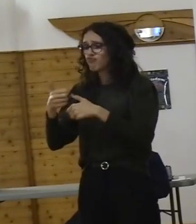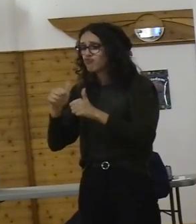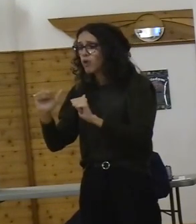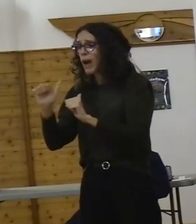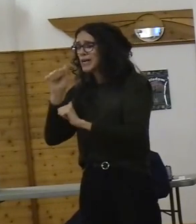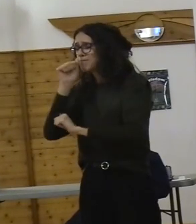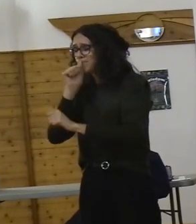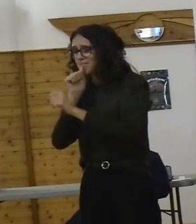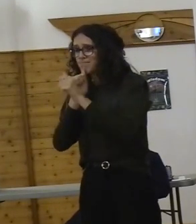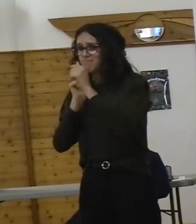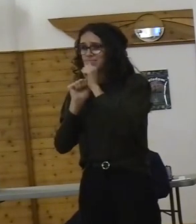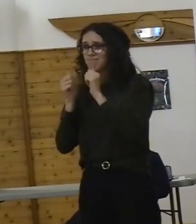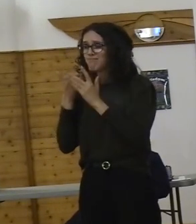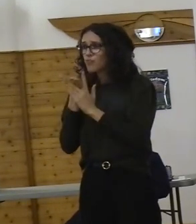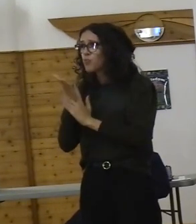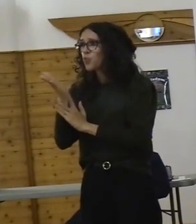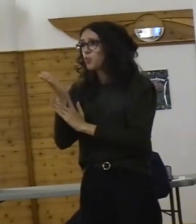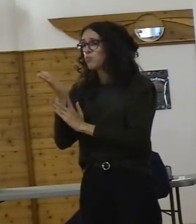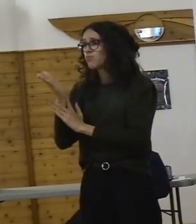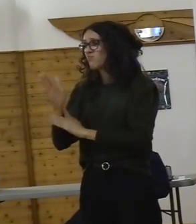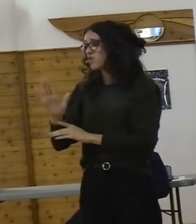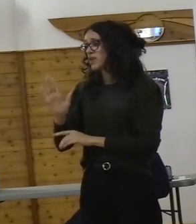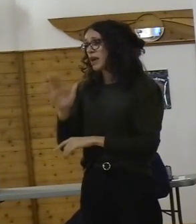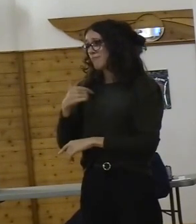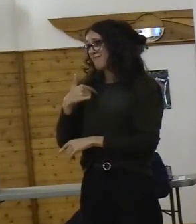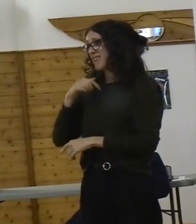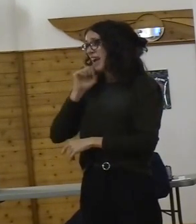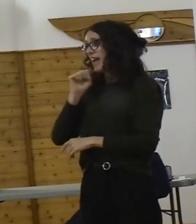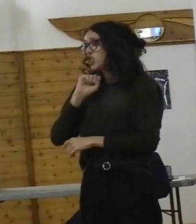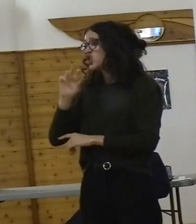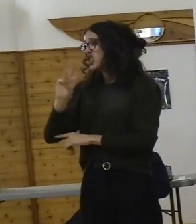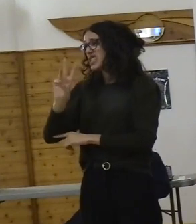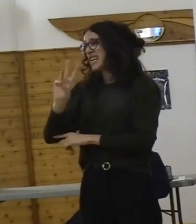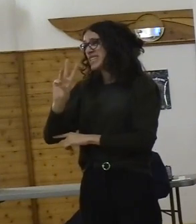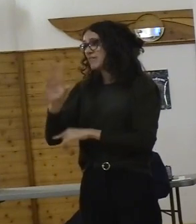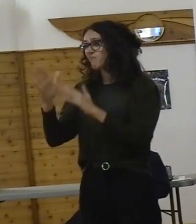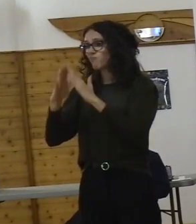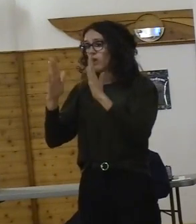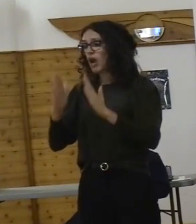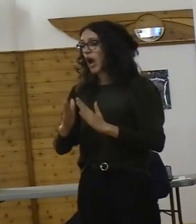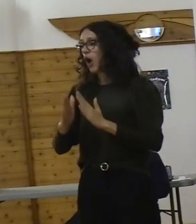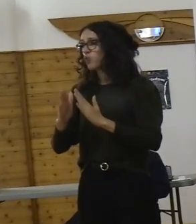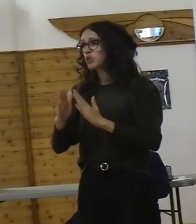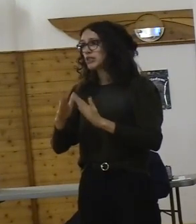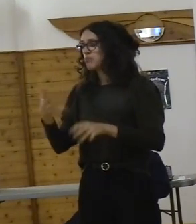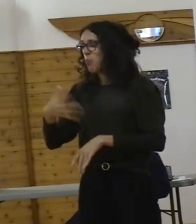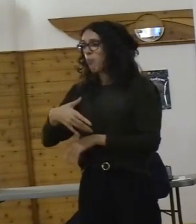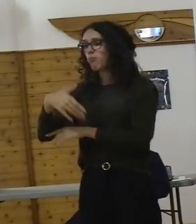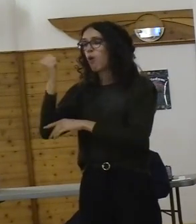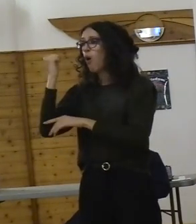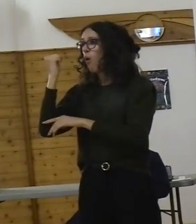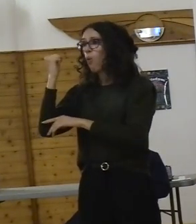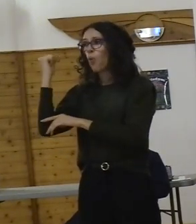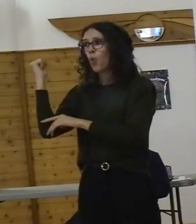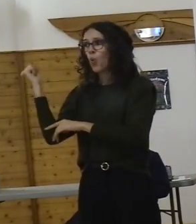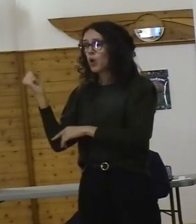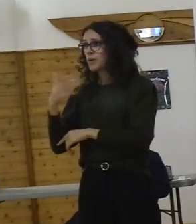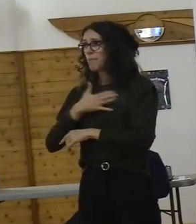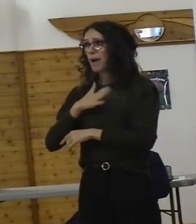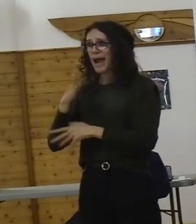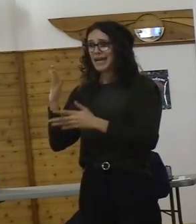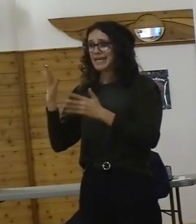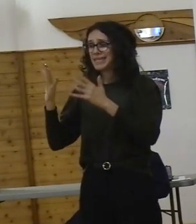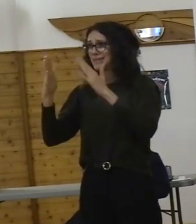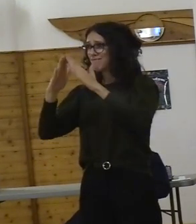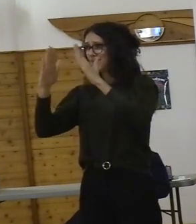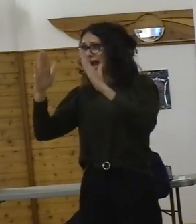I was only six years old. My house was raided. I returned to my house coming home from a sleepover to my house surrounded by garbage bags and police.